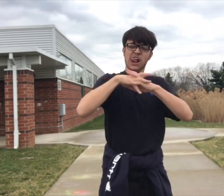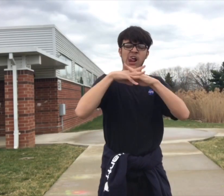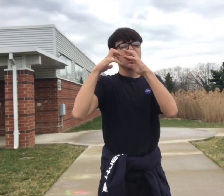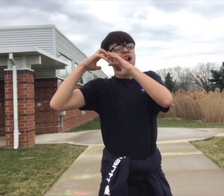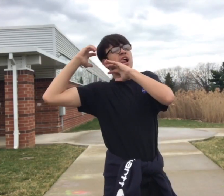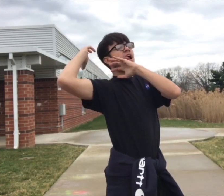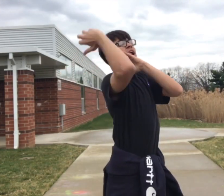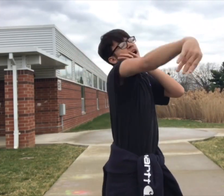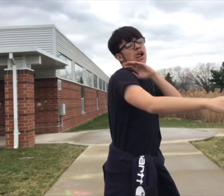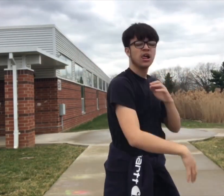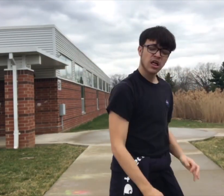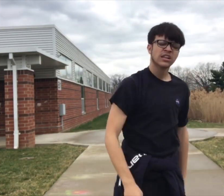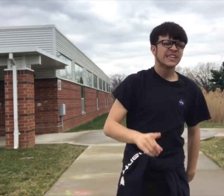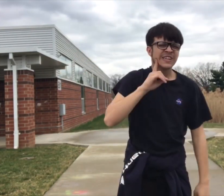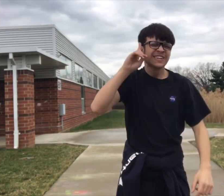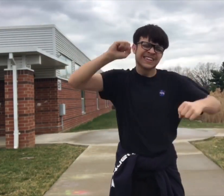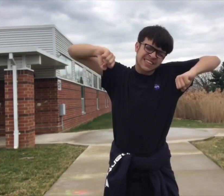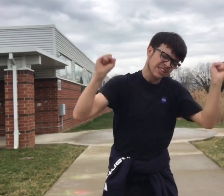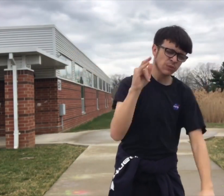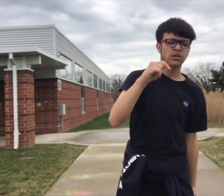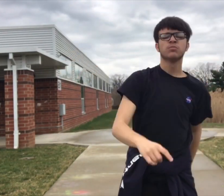Kenny played for the national football league.